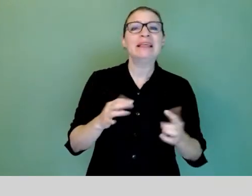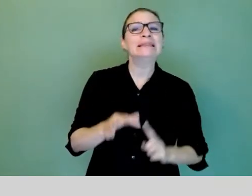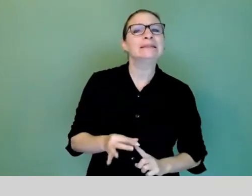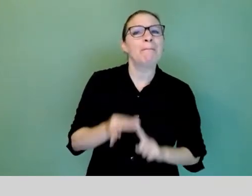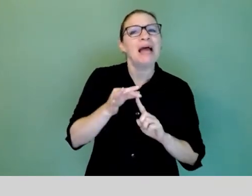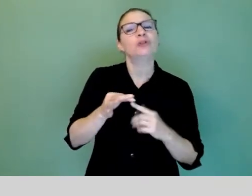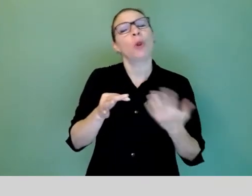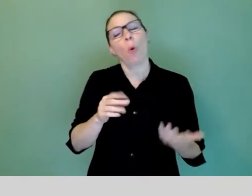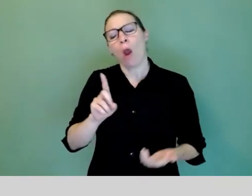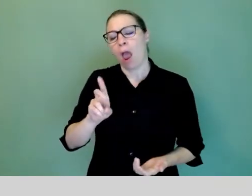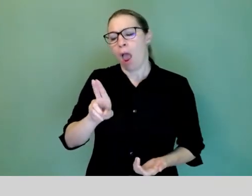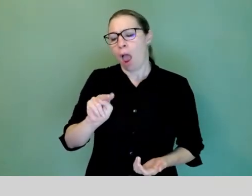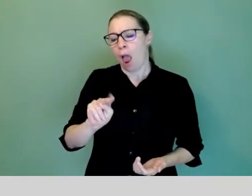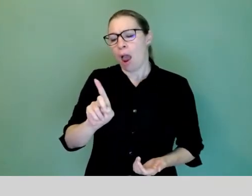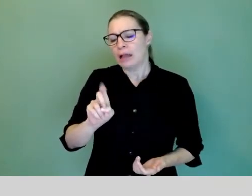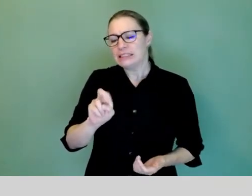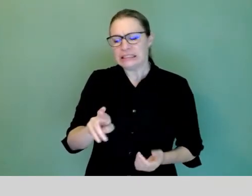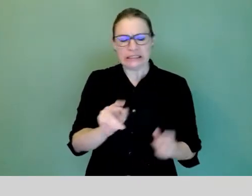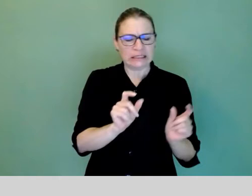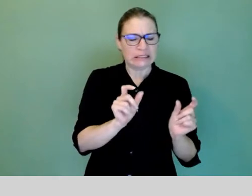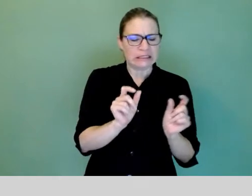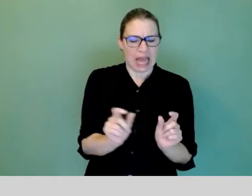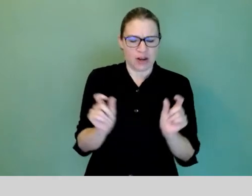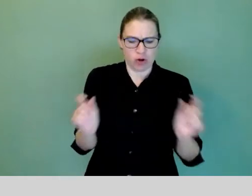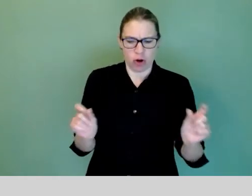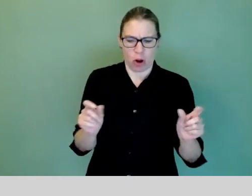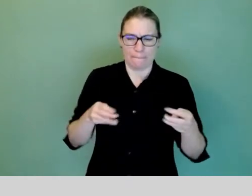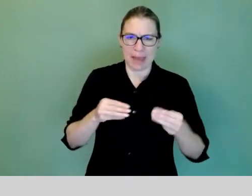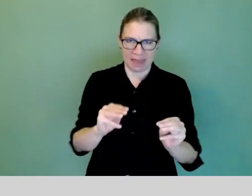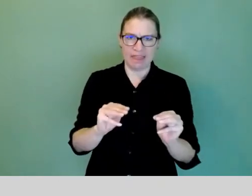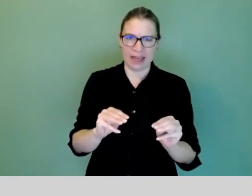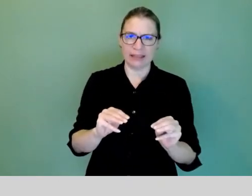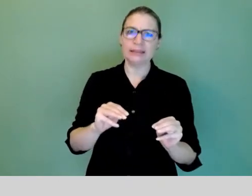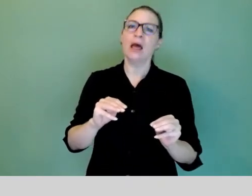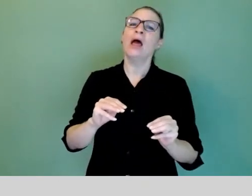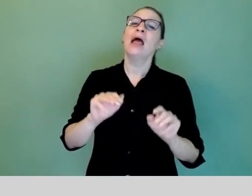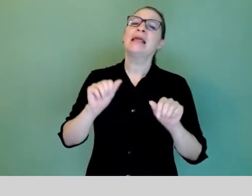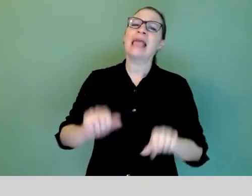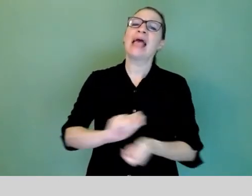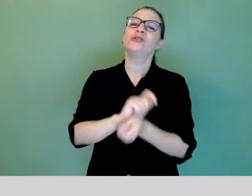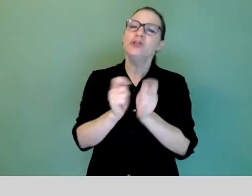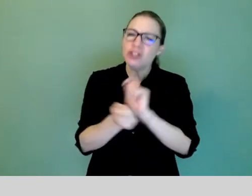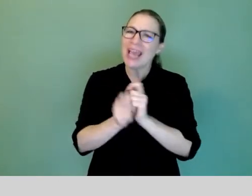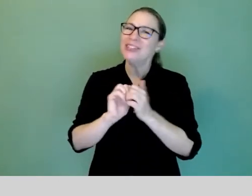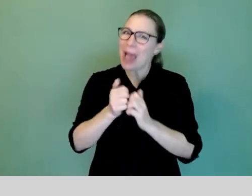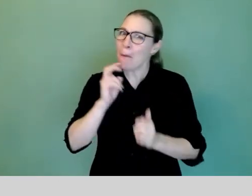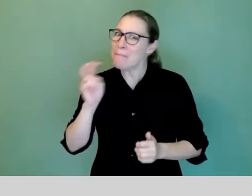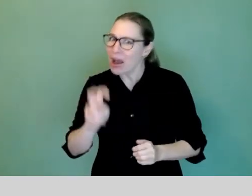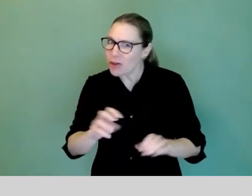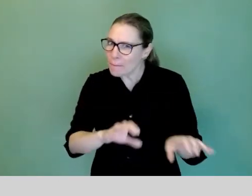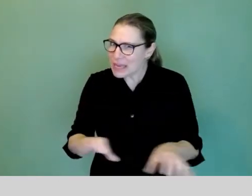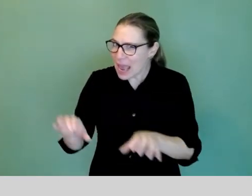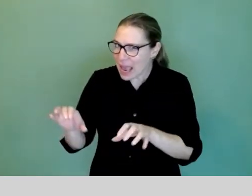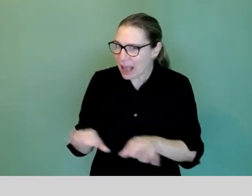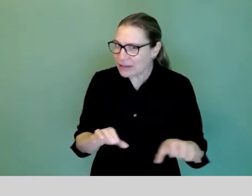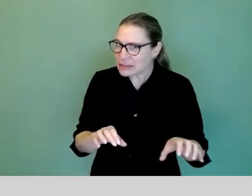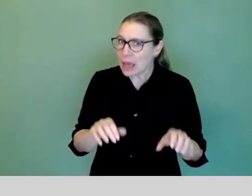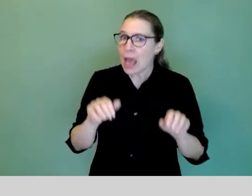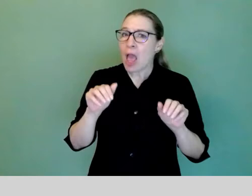and things like that are a way of changing the way Python behaves in subtle ways. They're ways of opening a hatch